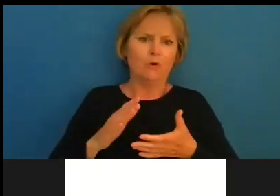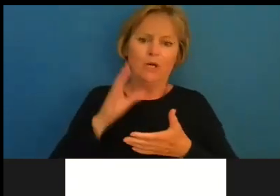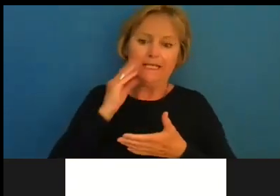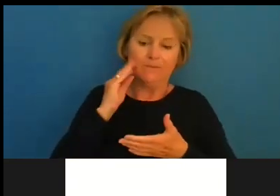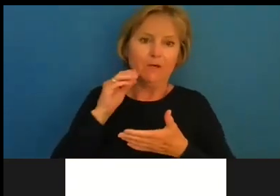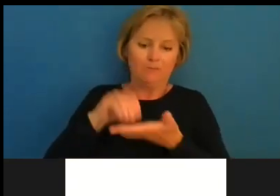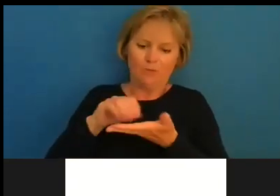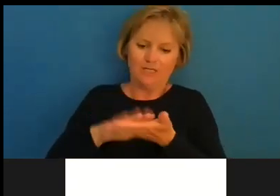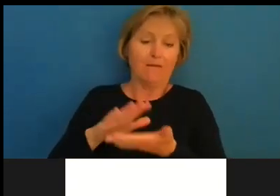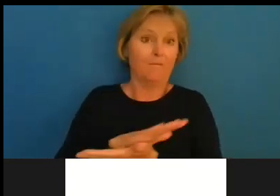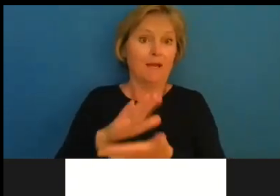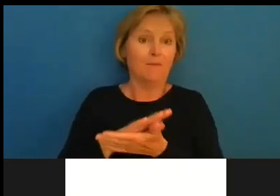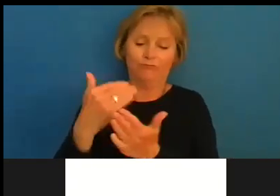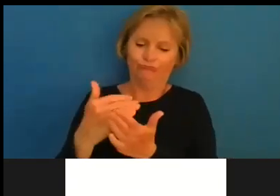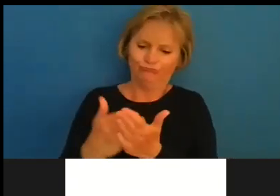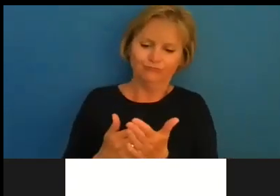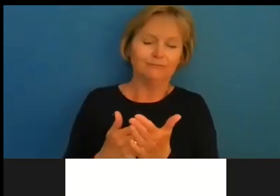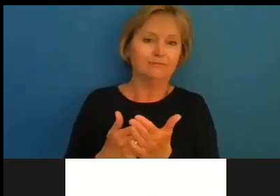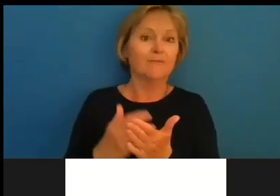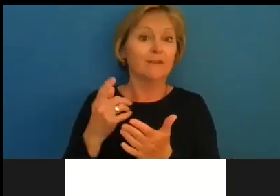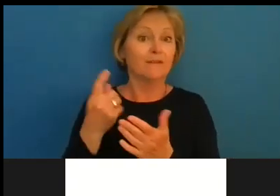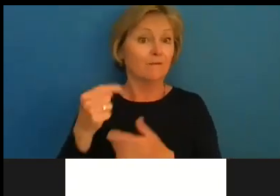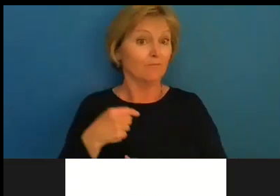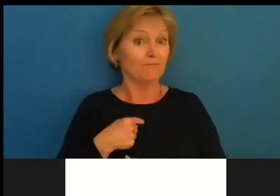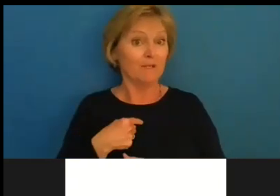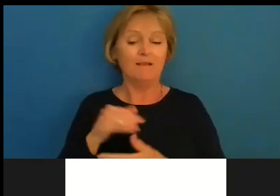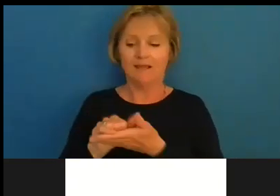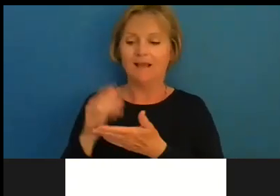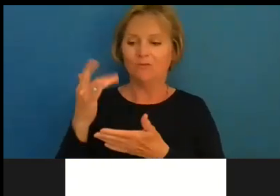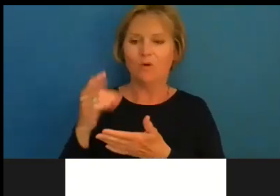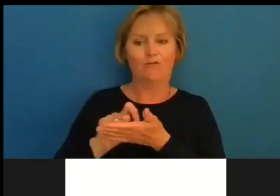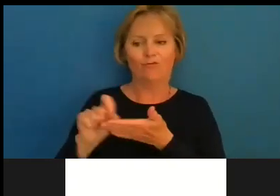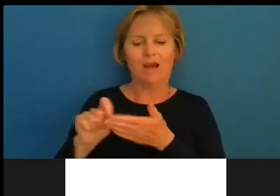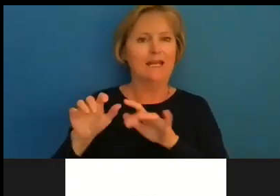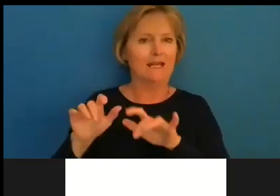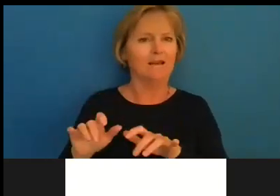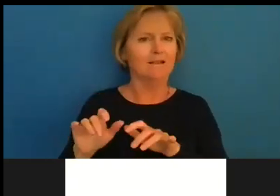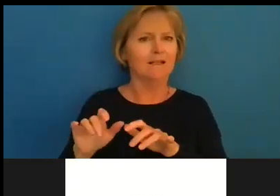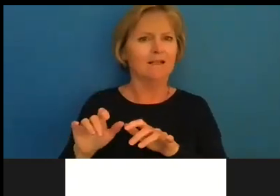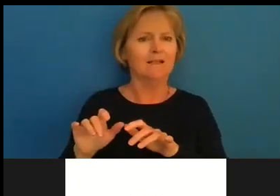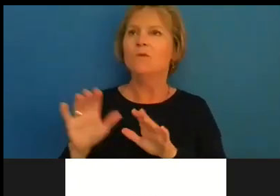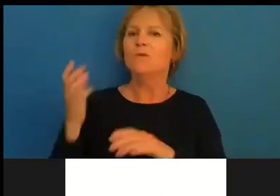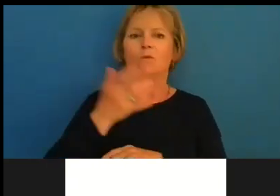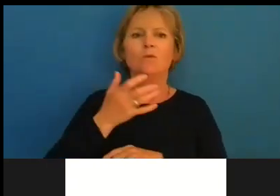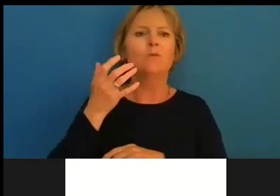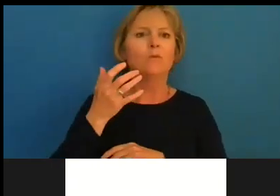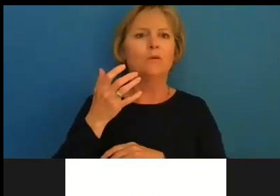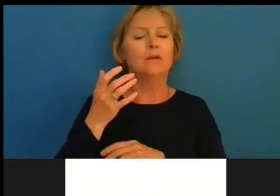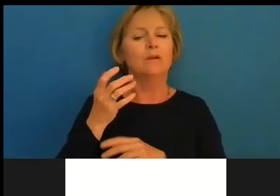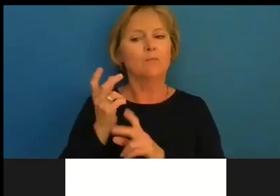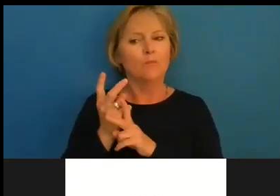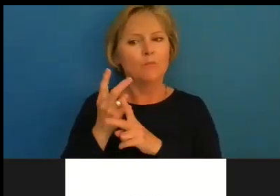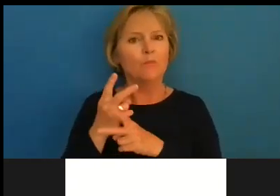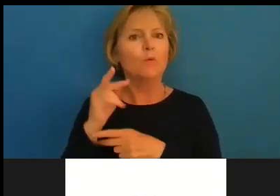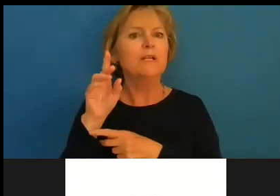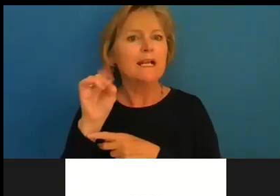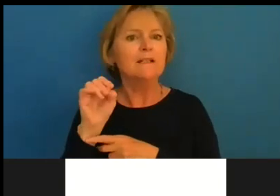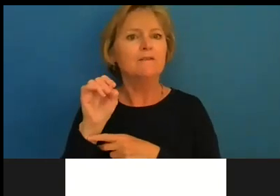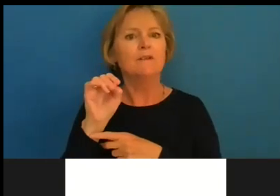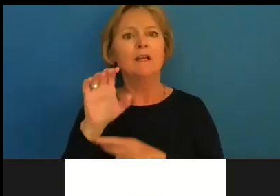And I think, for me, at least, that's why writing has been such a productive catharsis